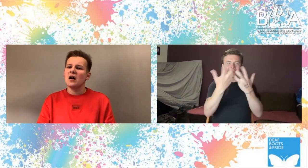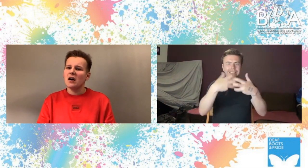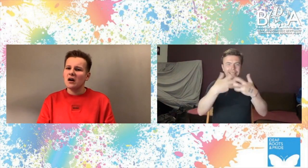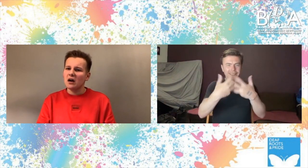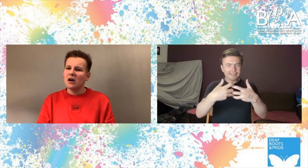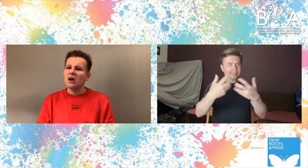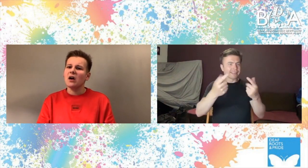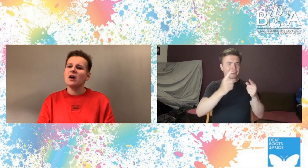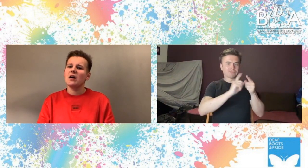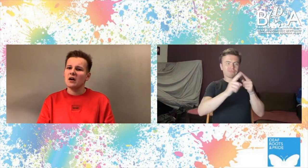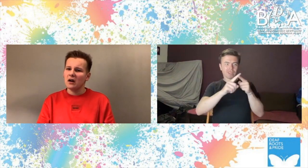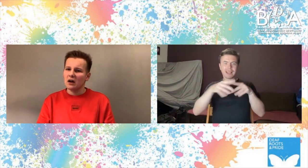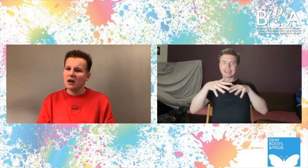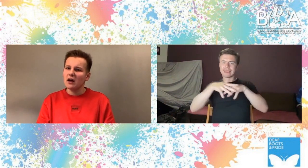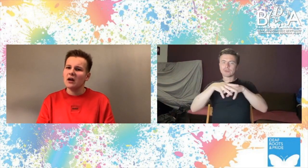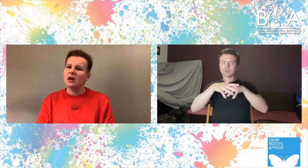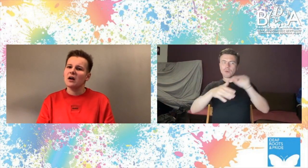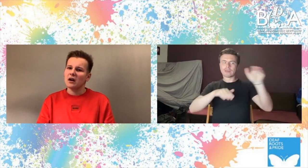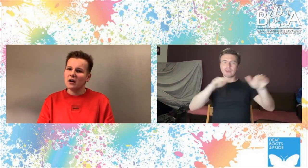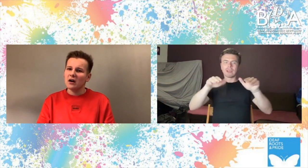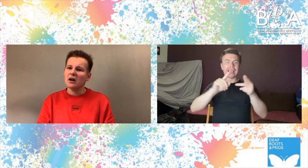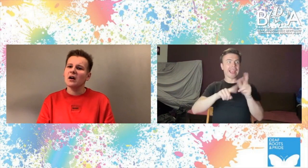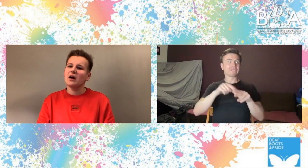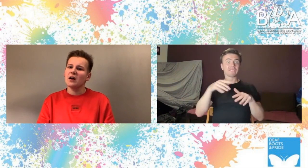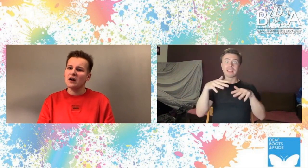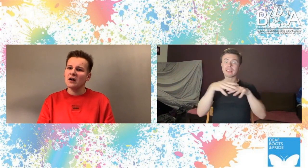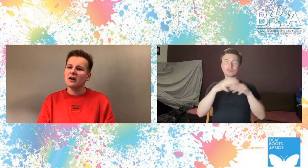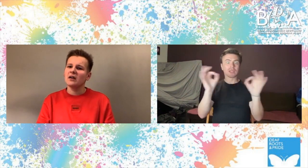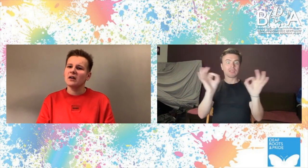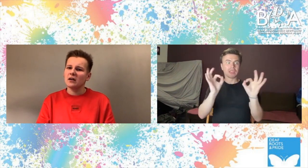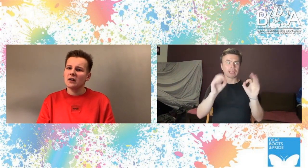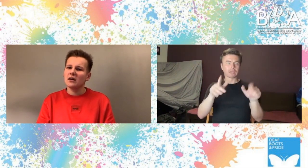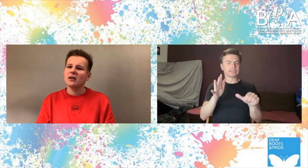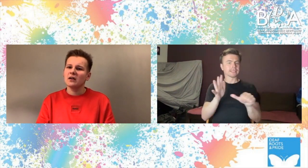we share that information between us and I think without that network it would